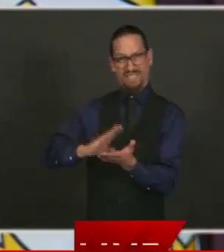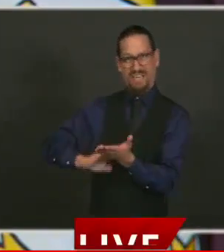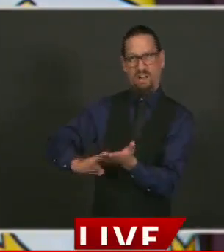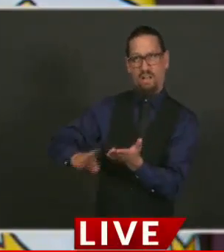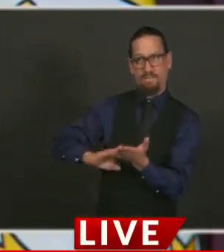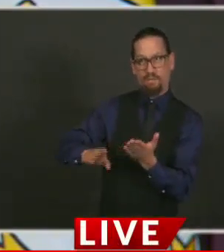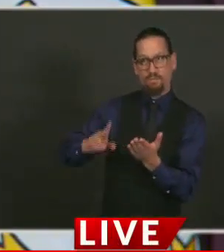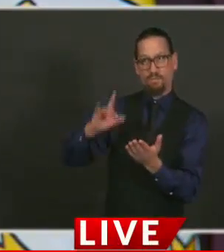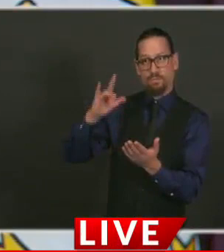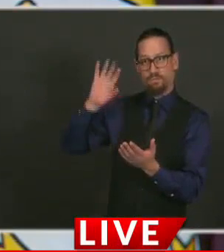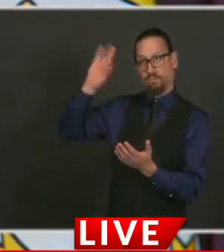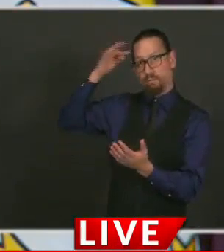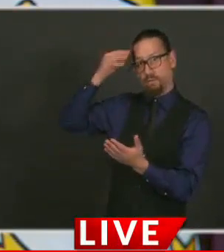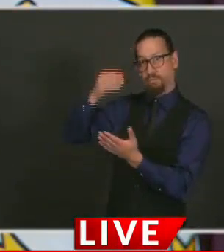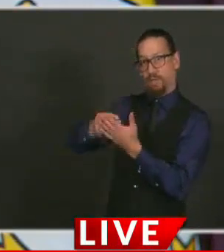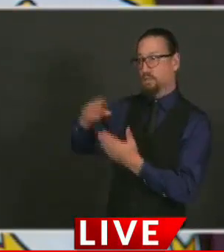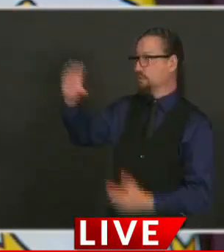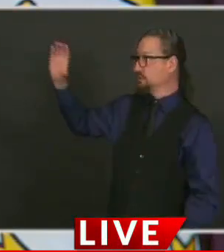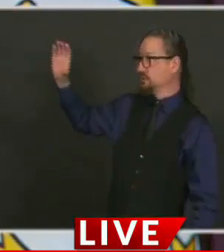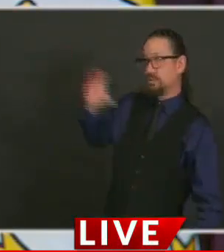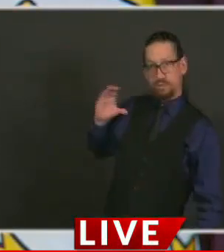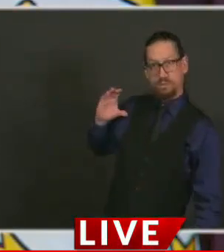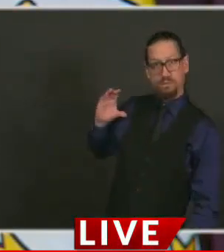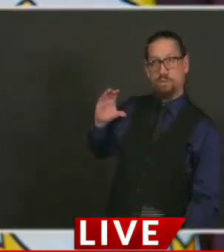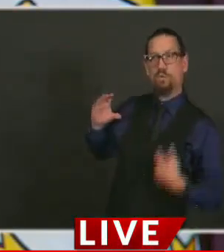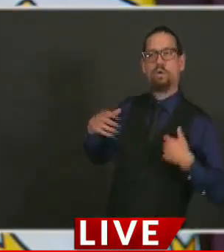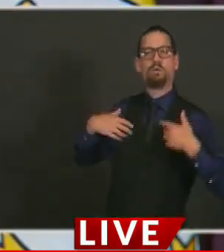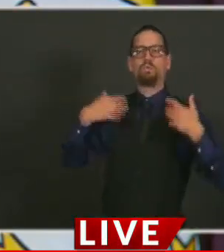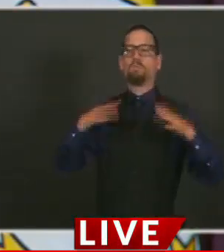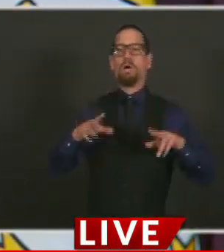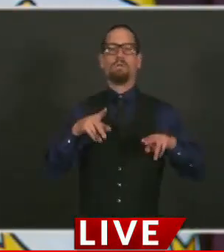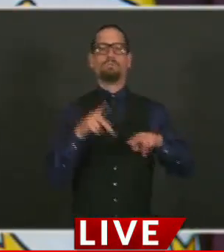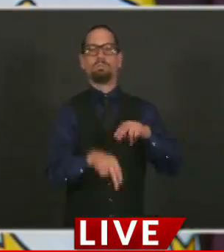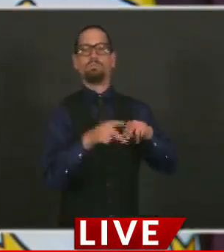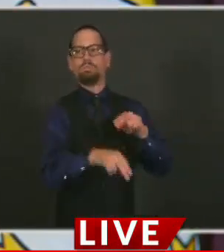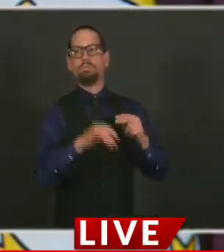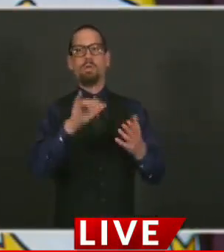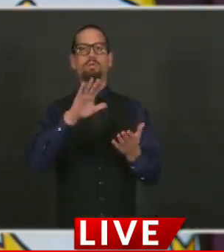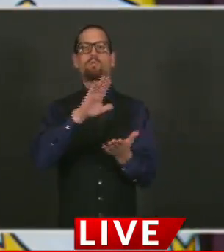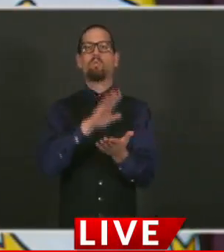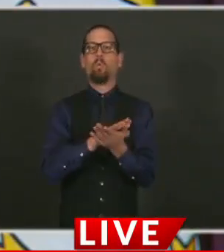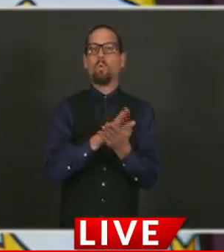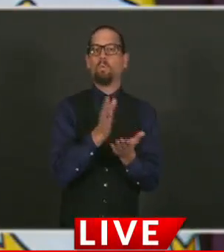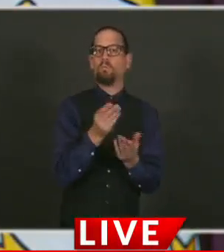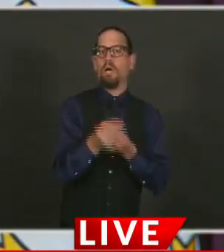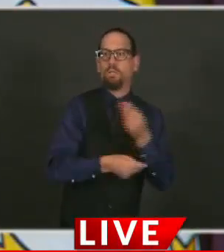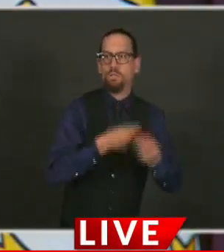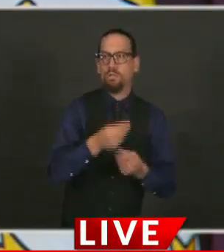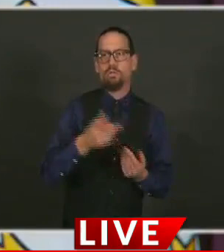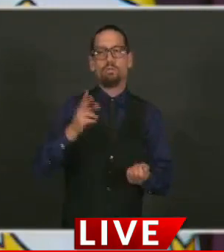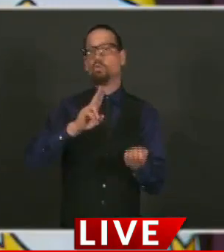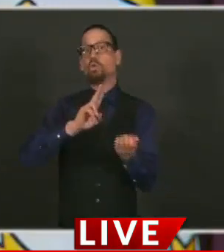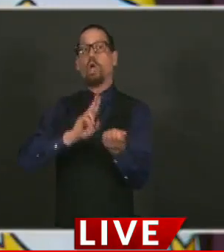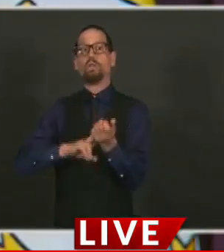ANOTHER STIMULUS. THE WAY WE WILL HAVE TO FIND CUTS WILL BE CUTTING SCHOOL